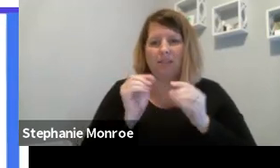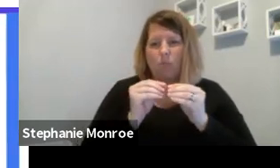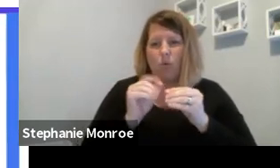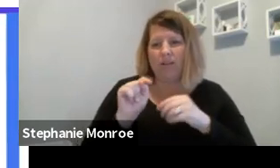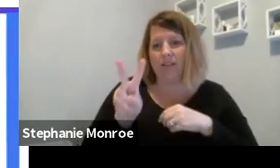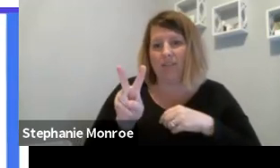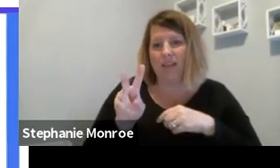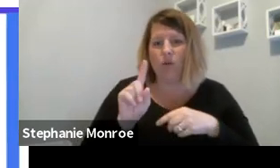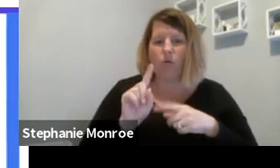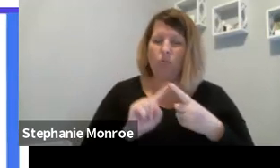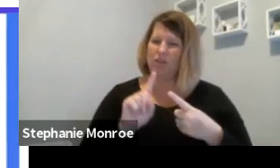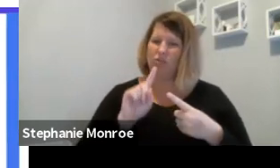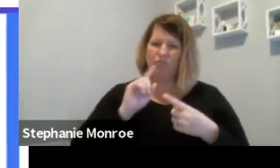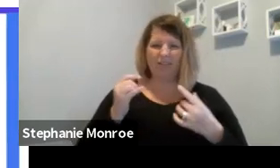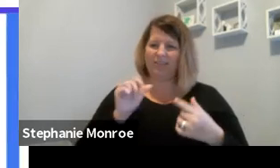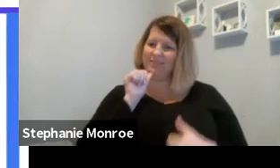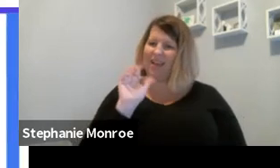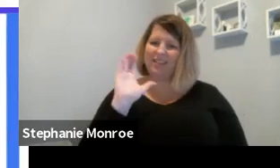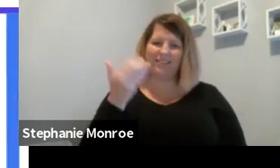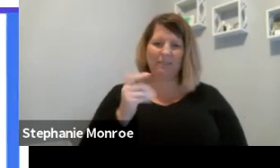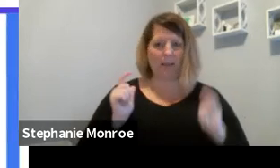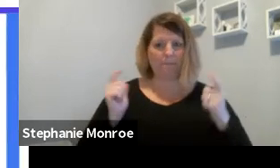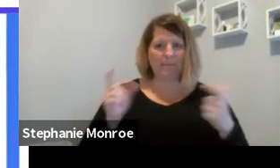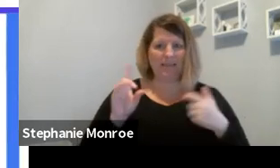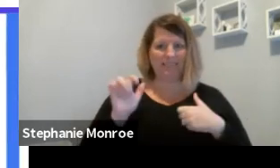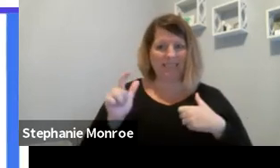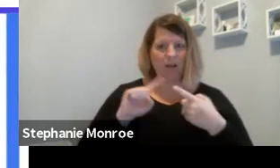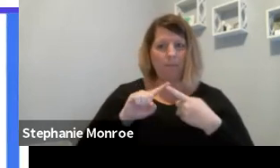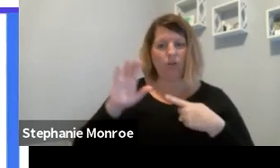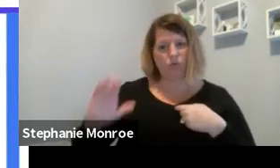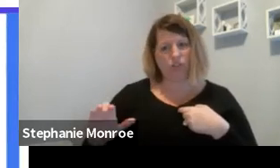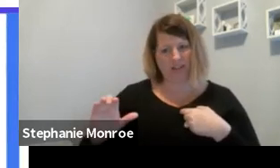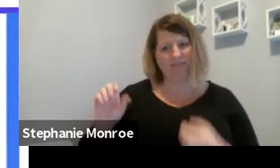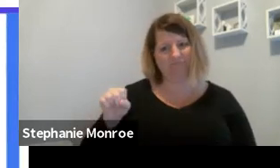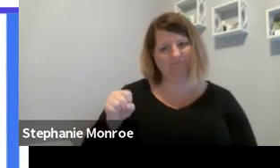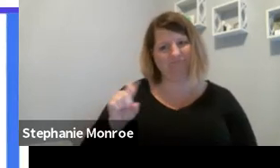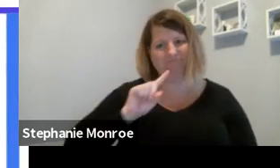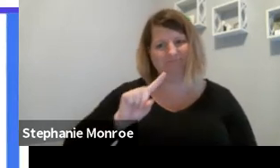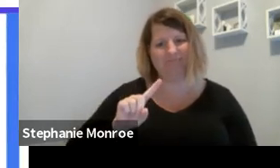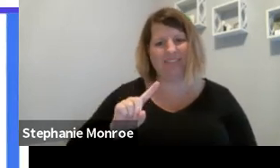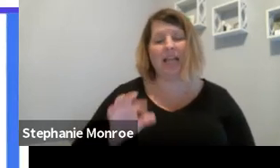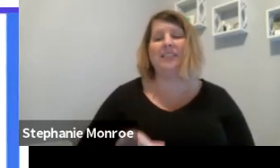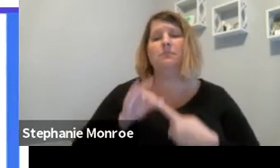doesn't seem like a big deal, but to a child, it does, especially to a child who's starving for attention.